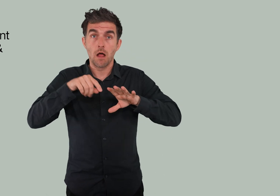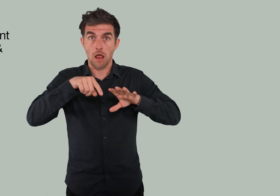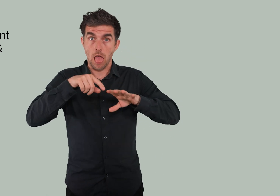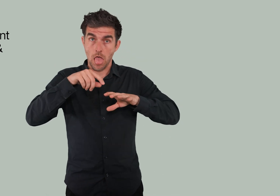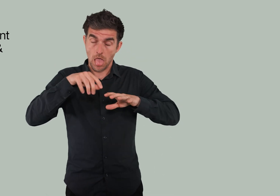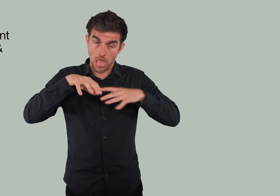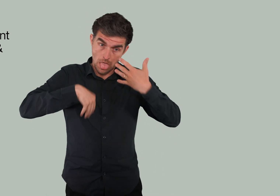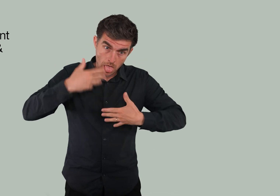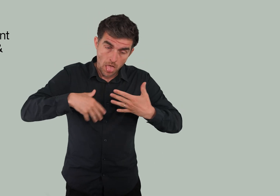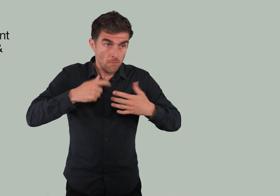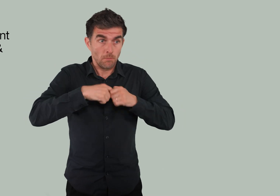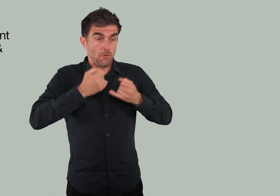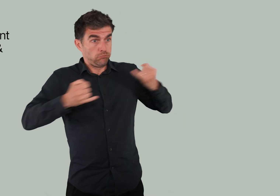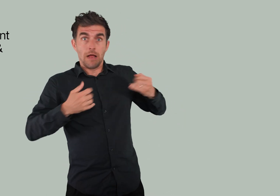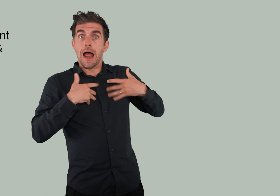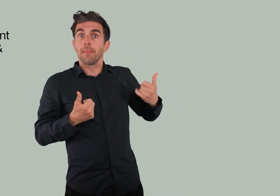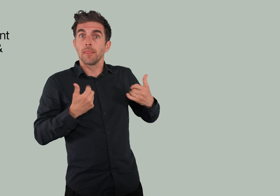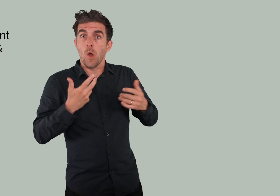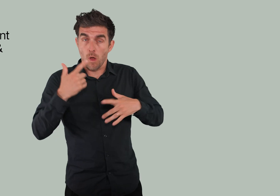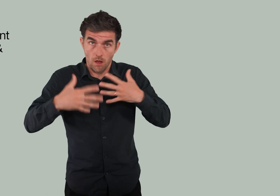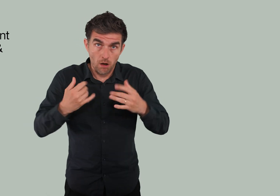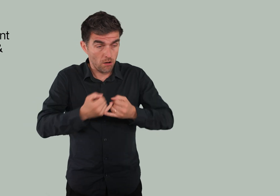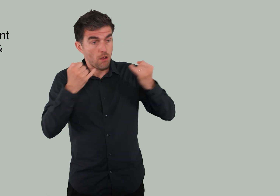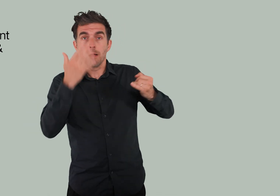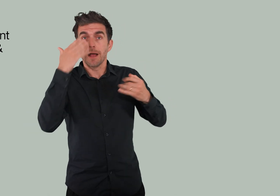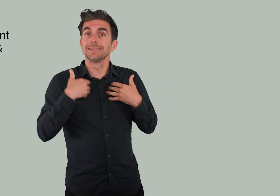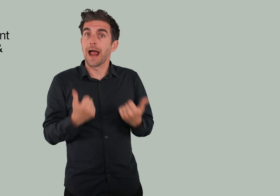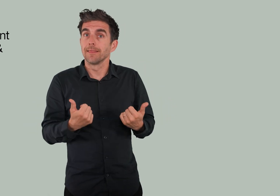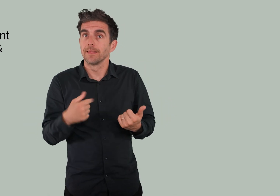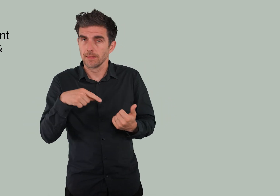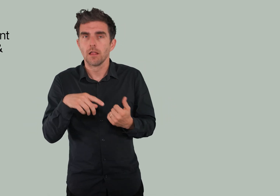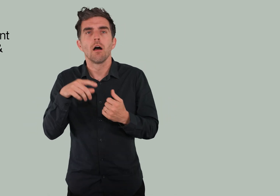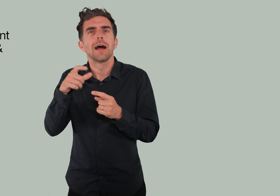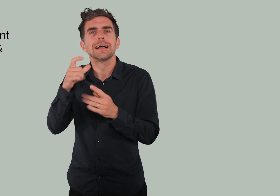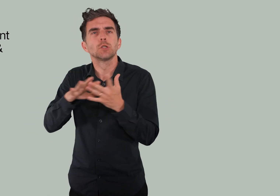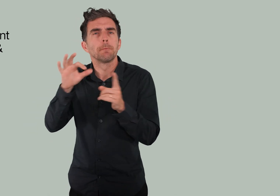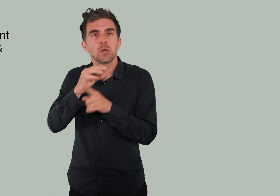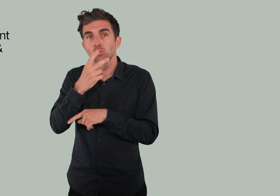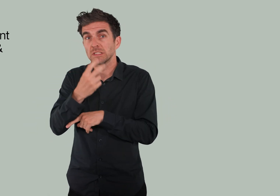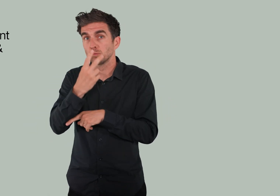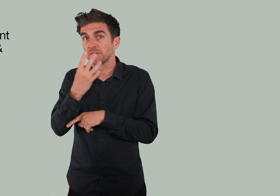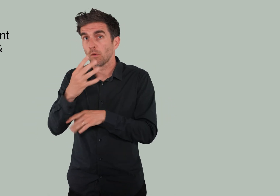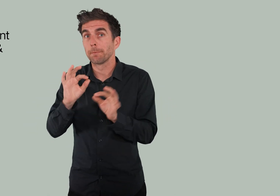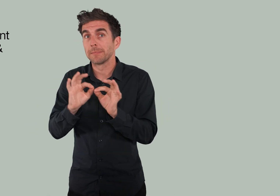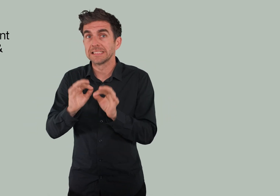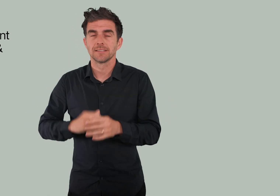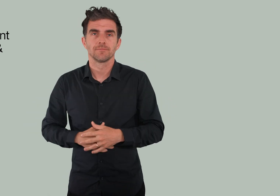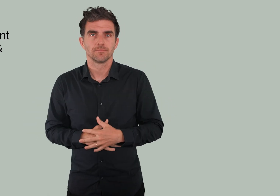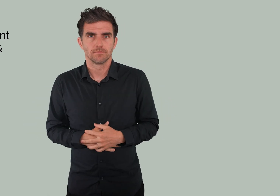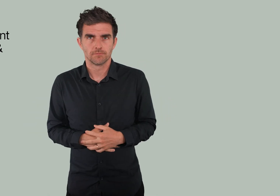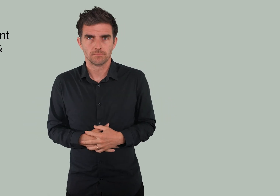of the PIP2 and can impact their mental health. (DWP, 2024b)